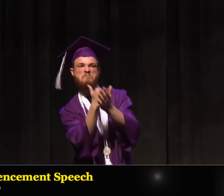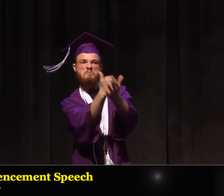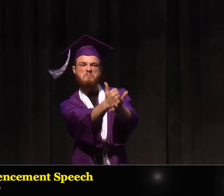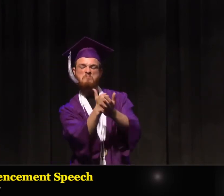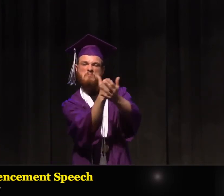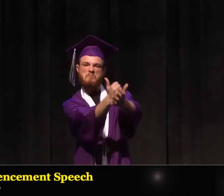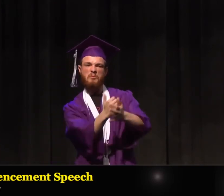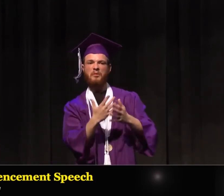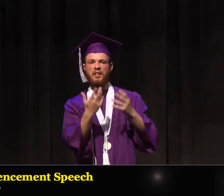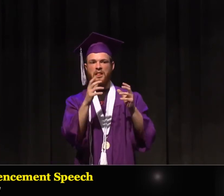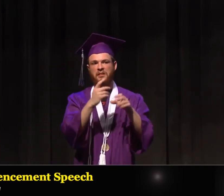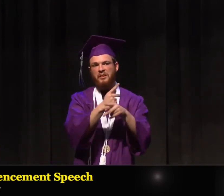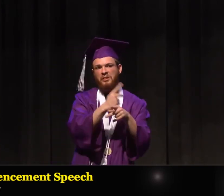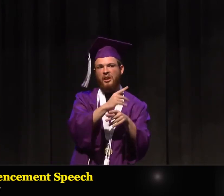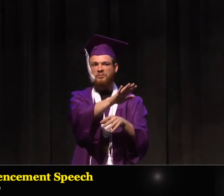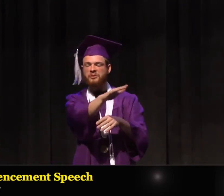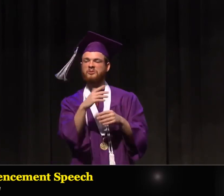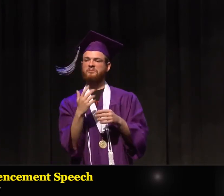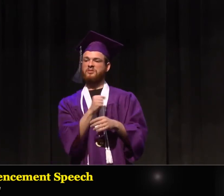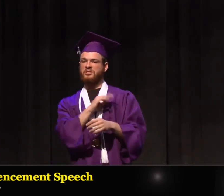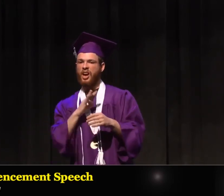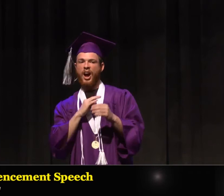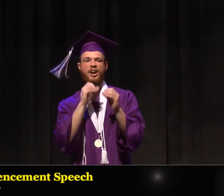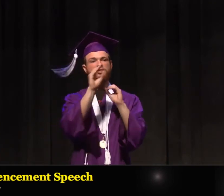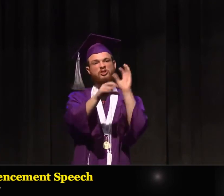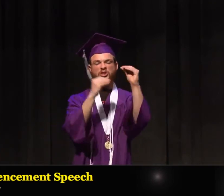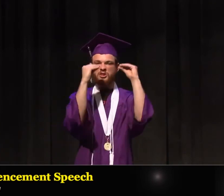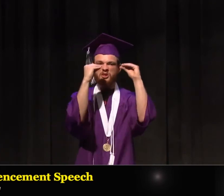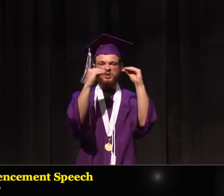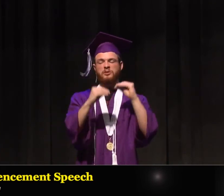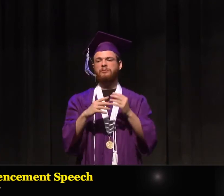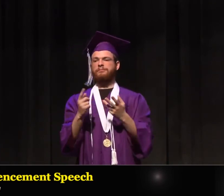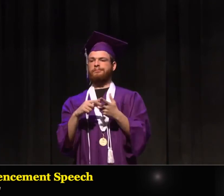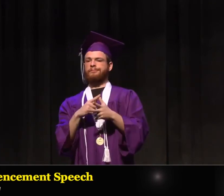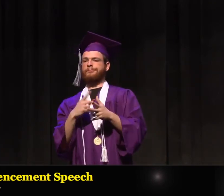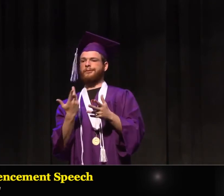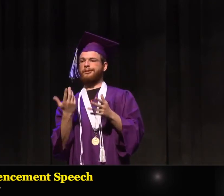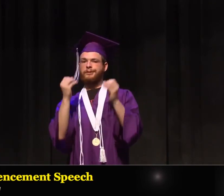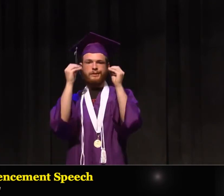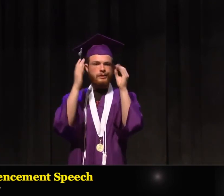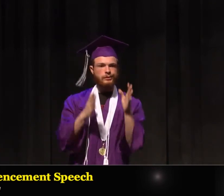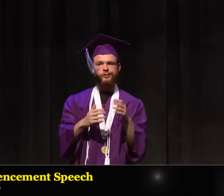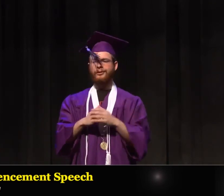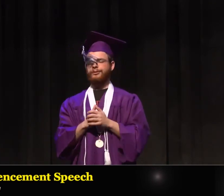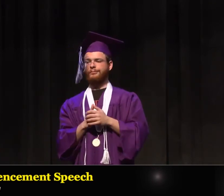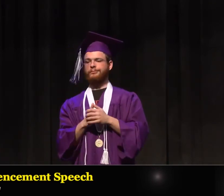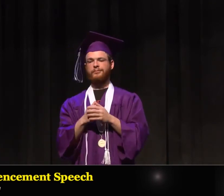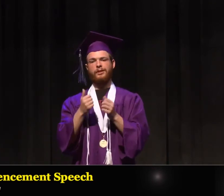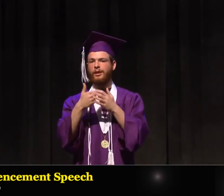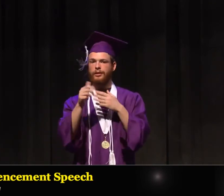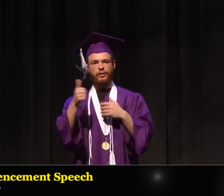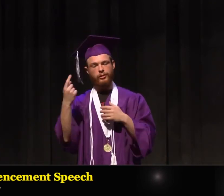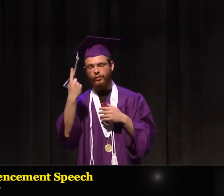No parents to help or care for us. No staff to give us constant instruction.